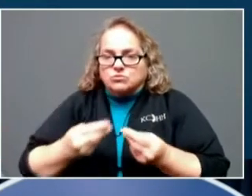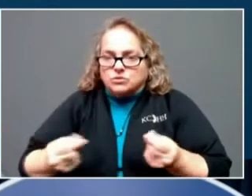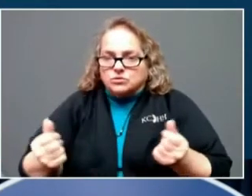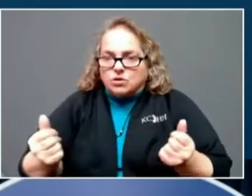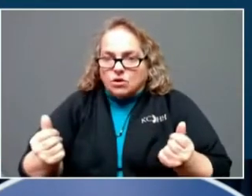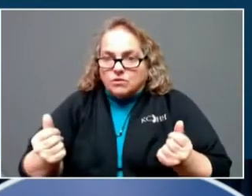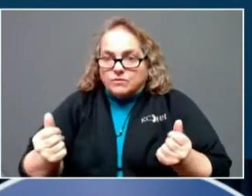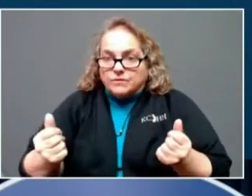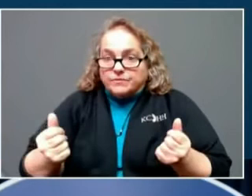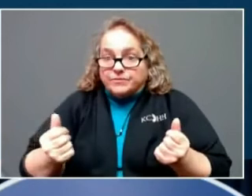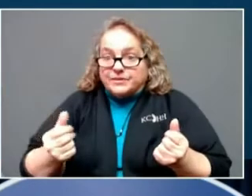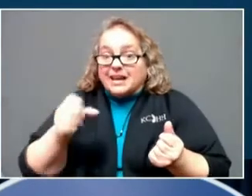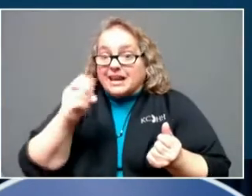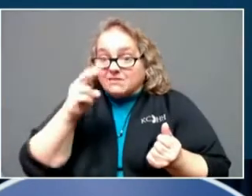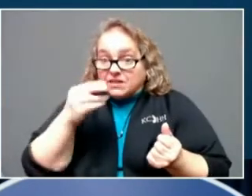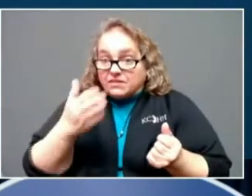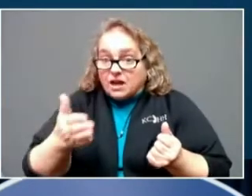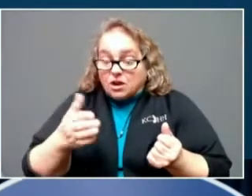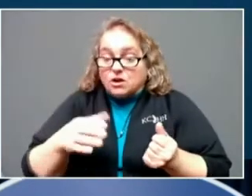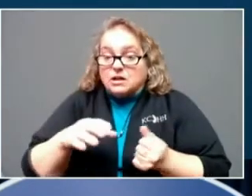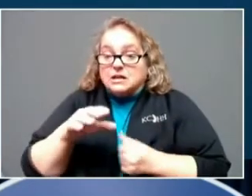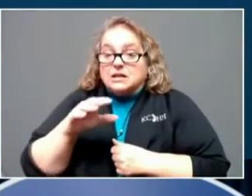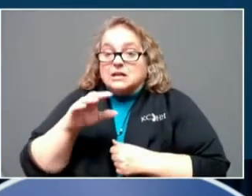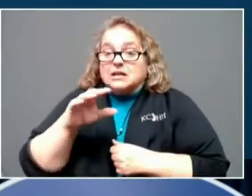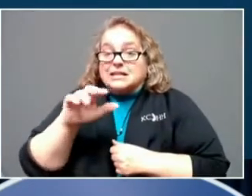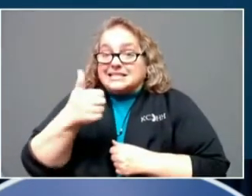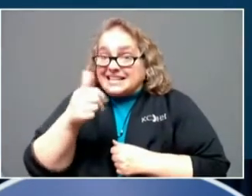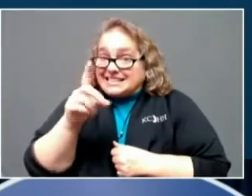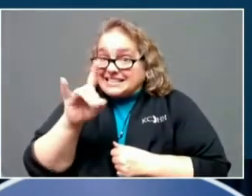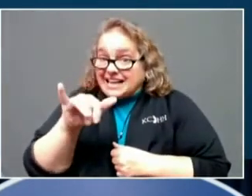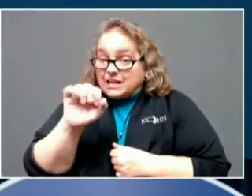well fitting mask for the full 10 days. And I'm going to come back to that In